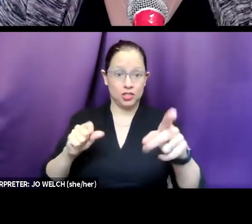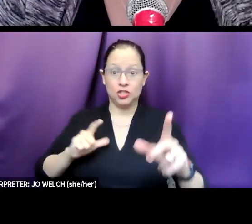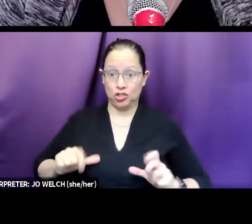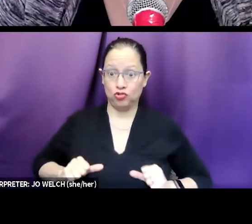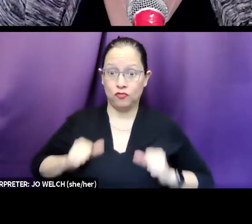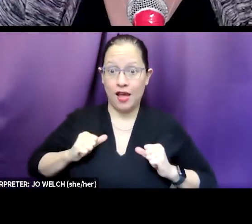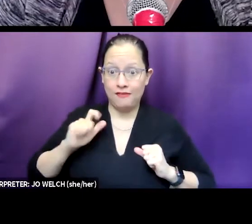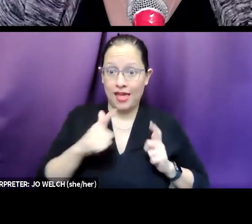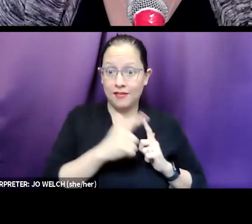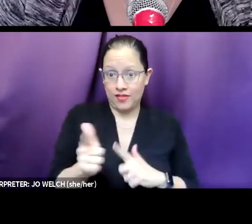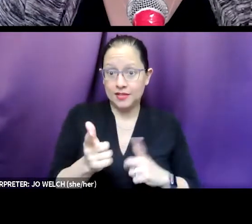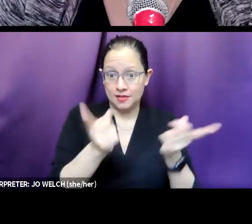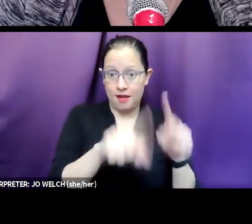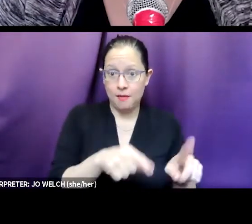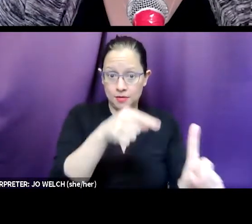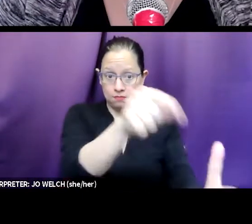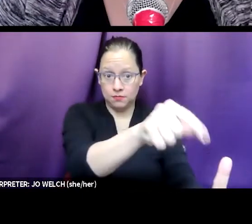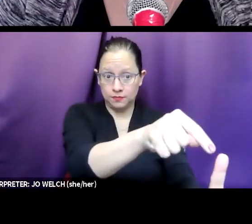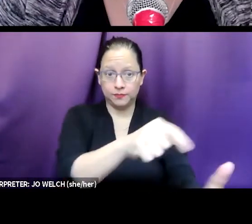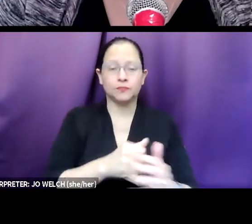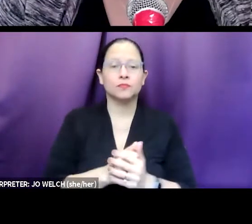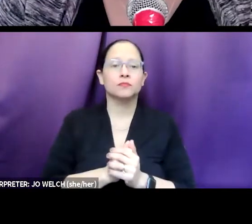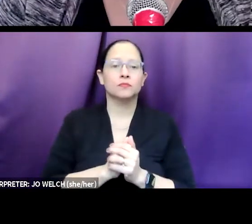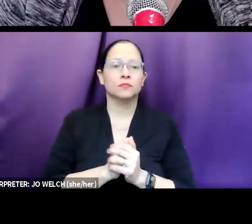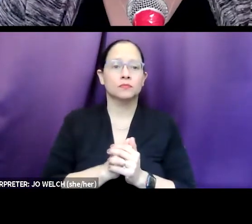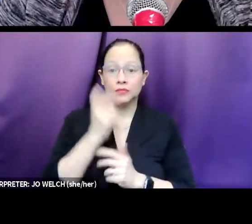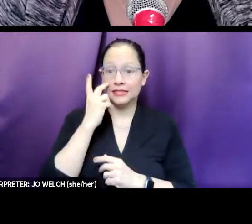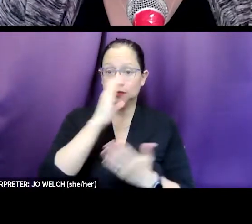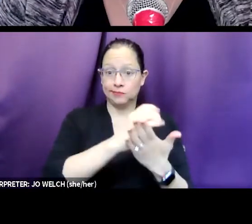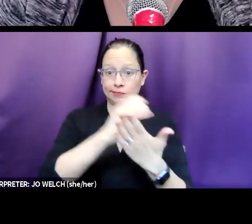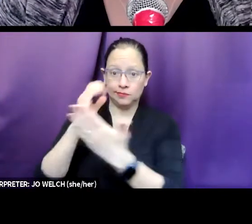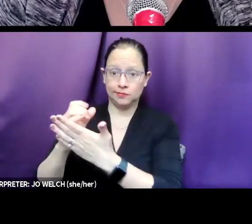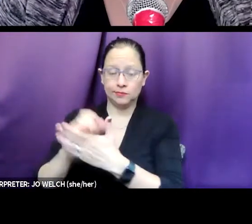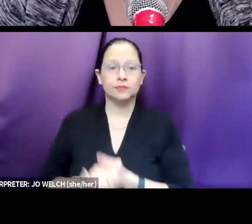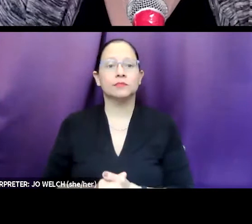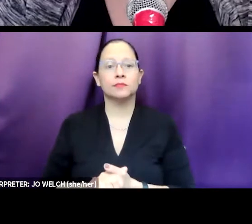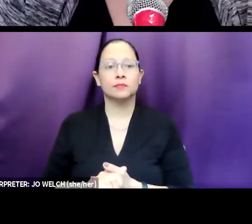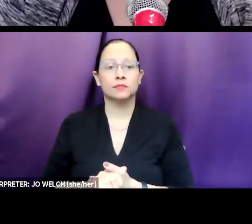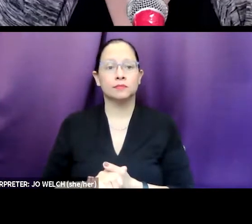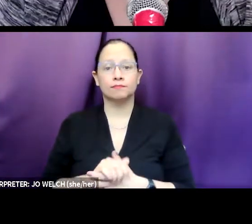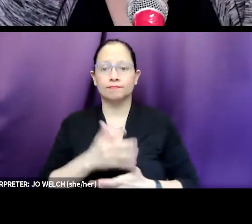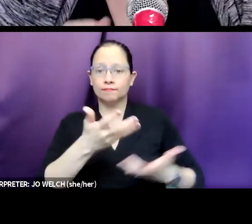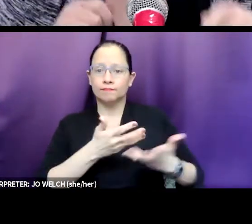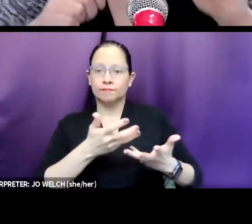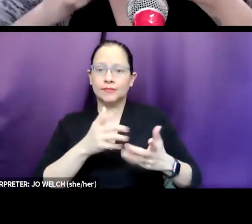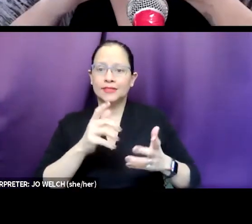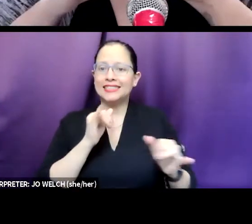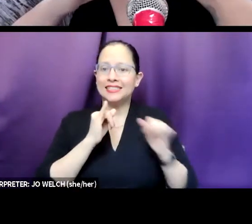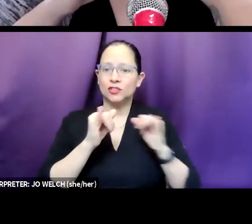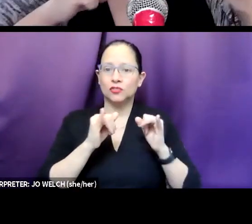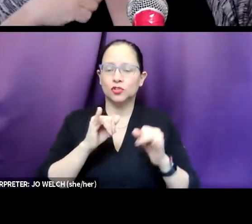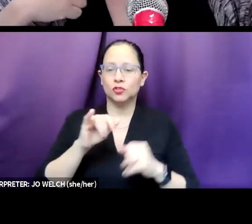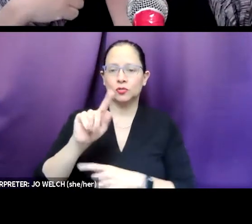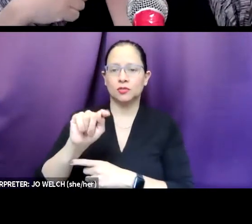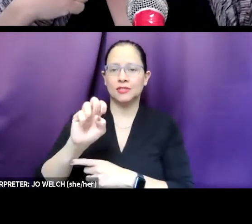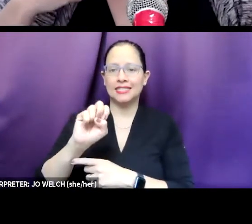And in a interview with Teen Vogue she's seen ripping a target in half.